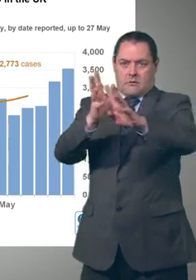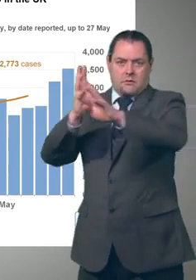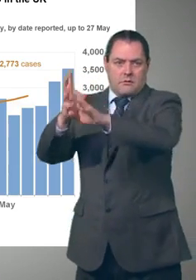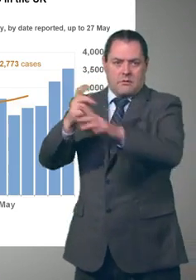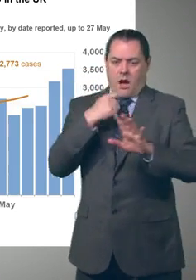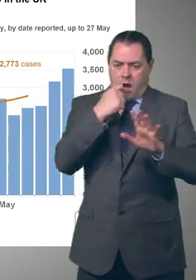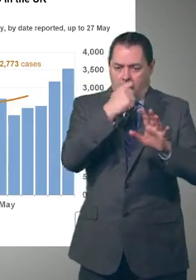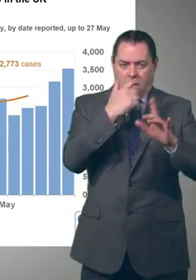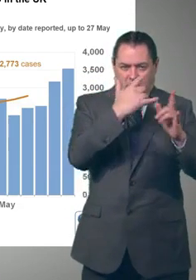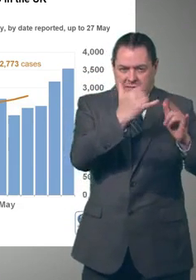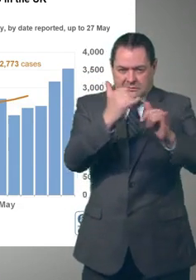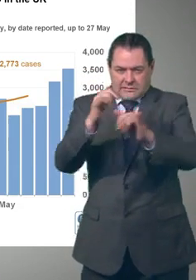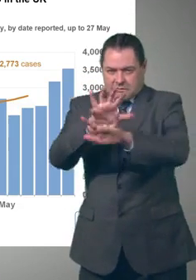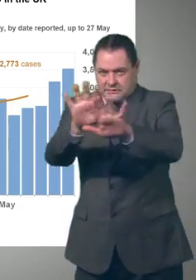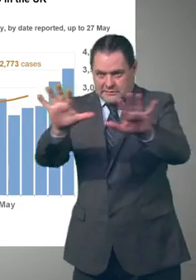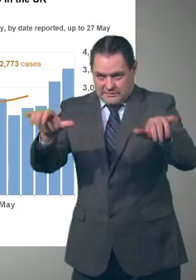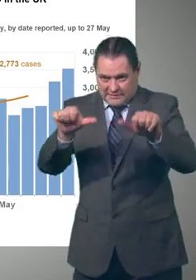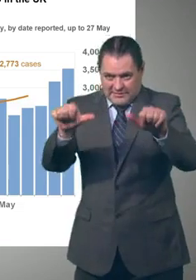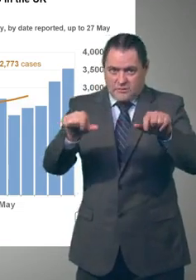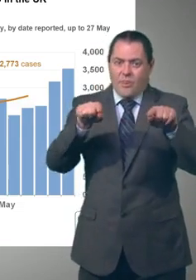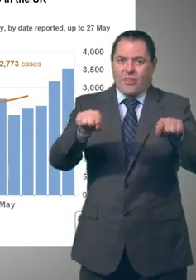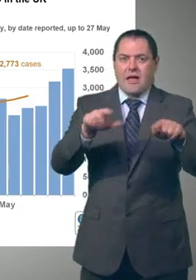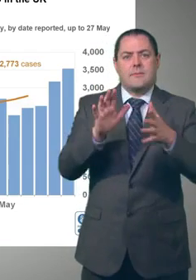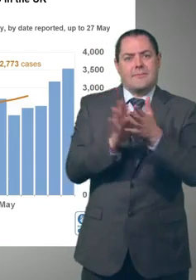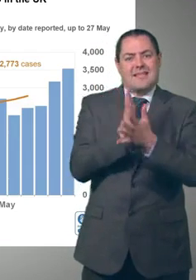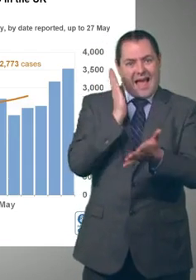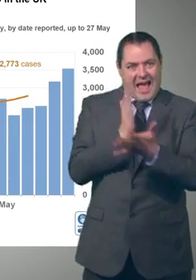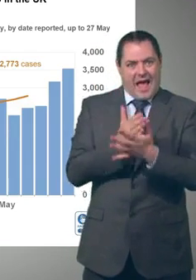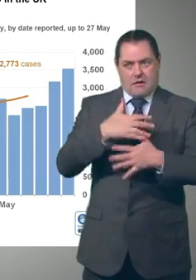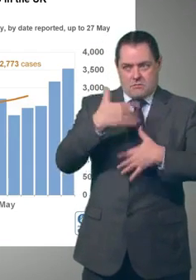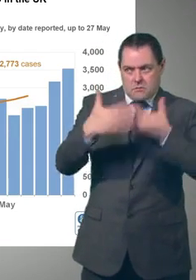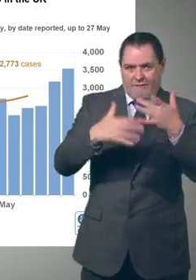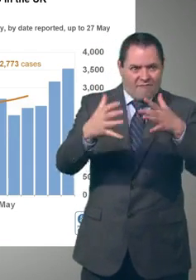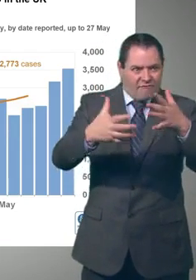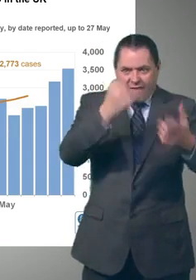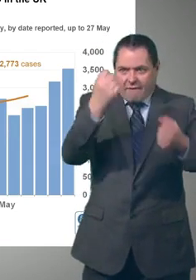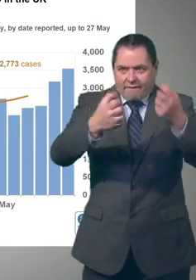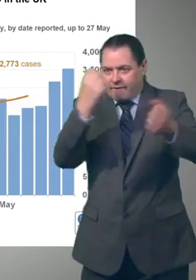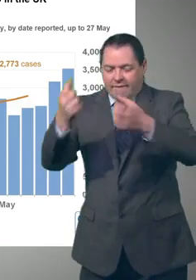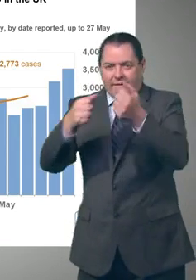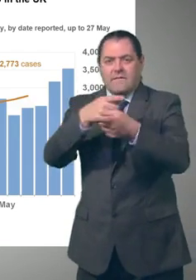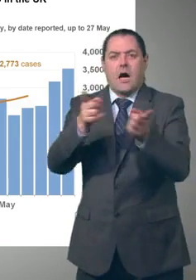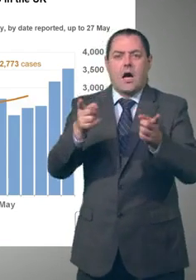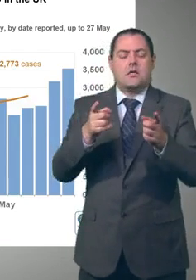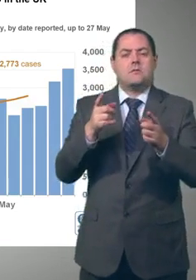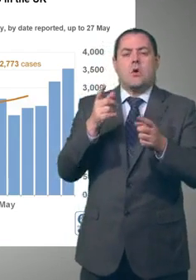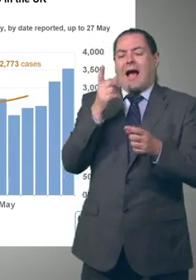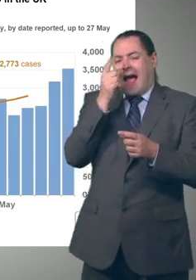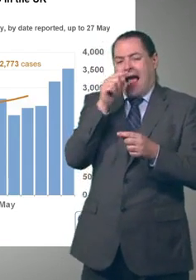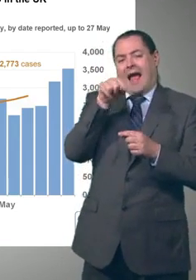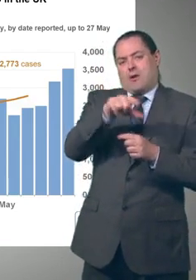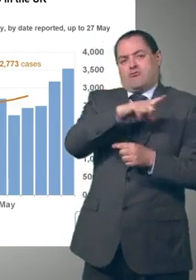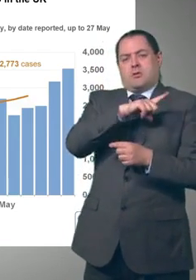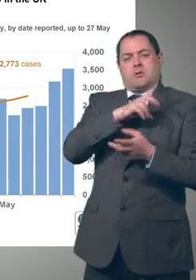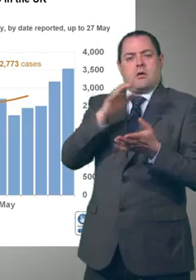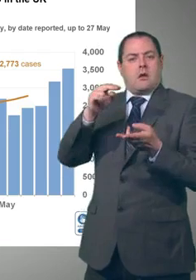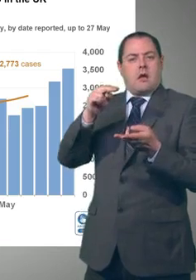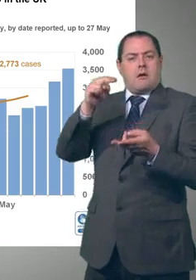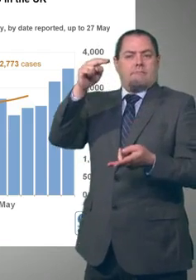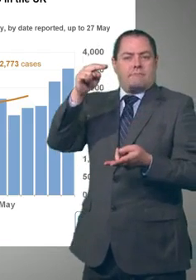have the highest number of cases and so we are actively finding many cases, which is a good thing We can break the